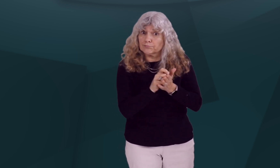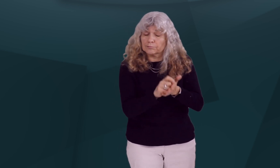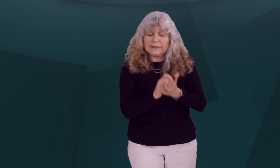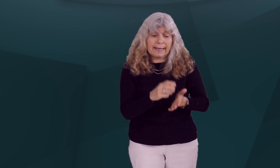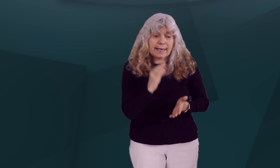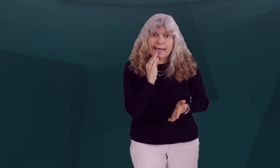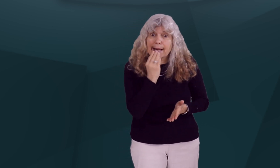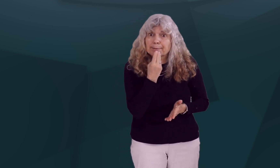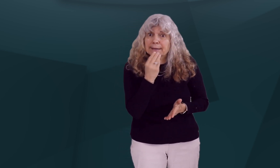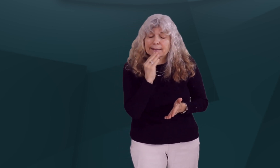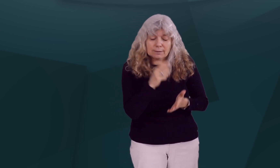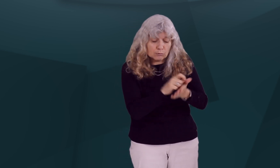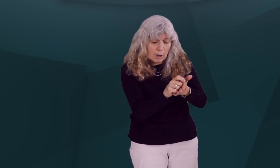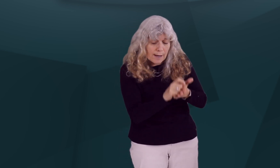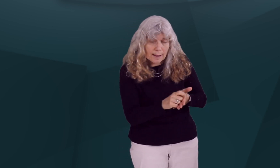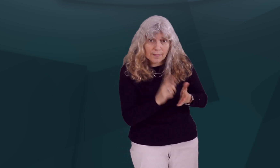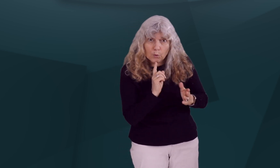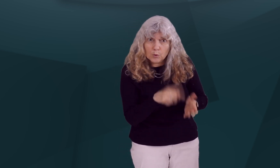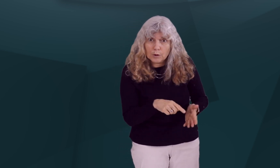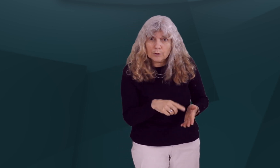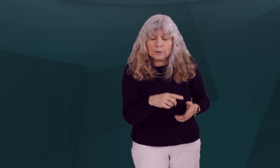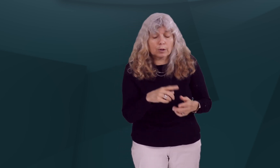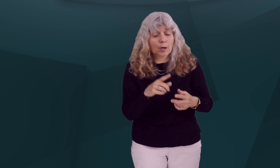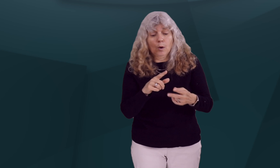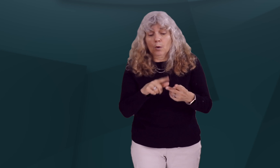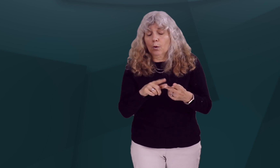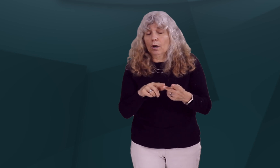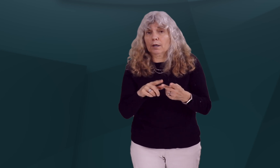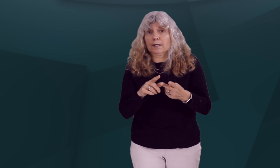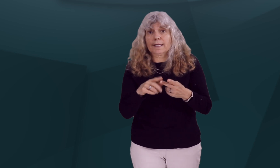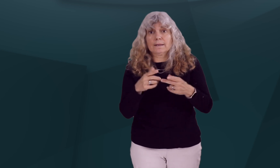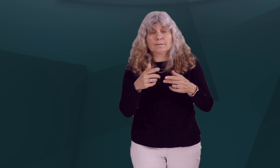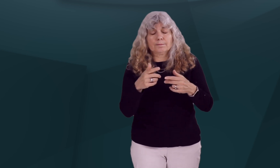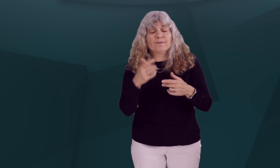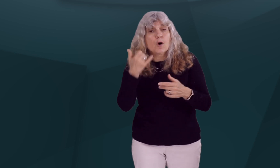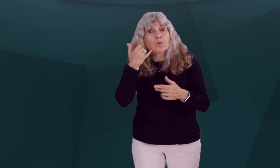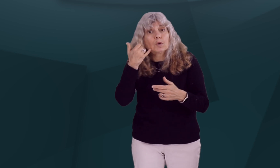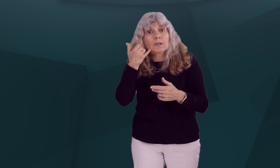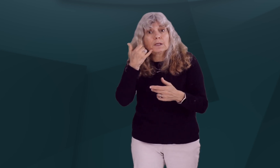How can they do that? They can write down their order on a napkin, for example,